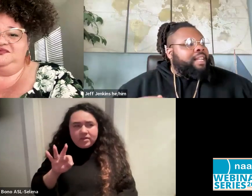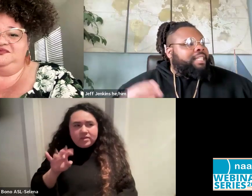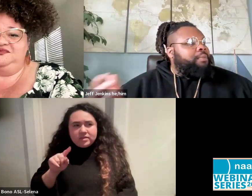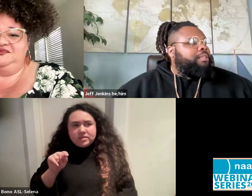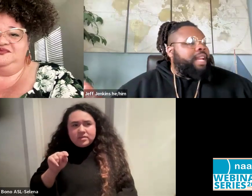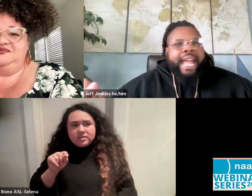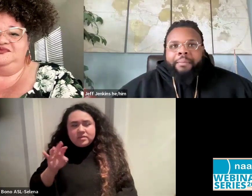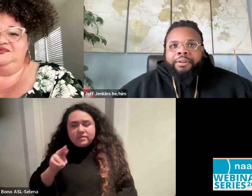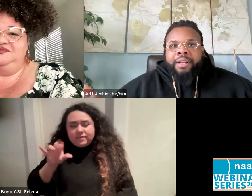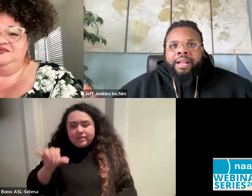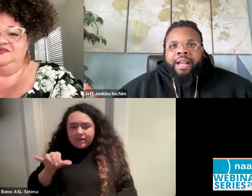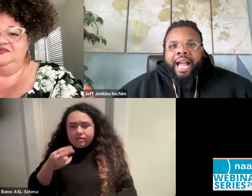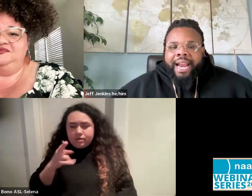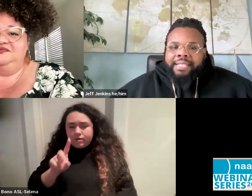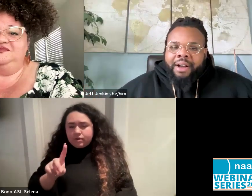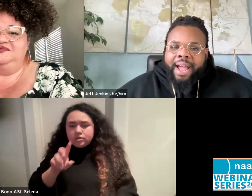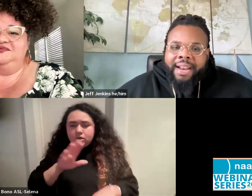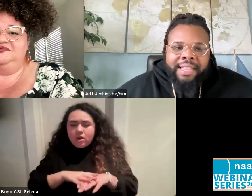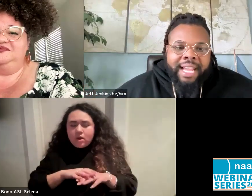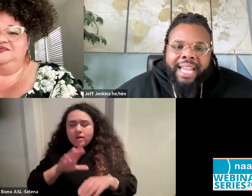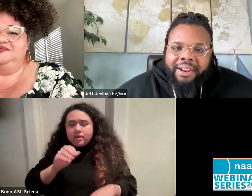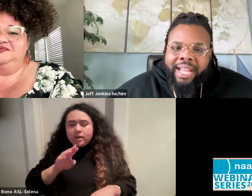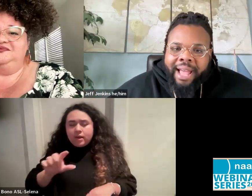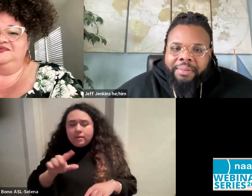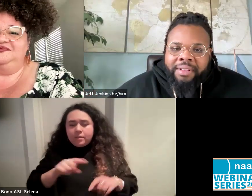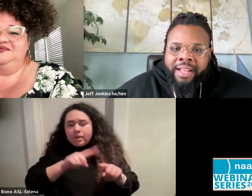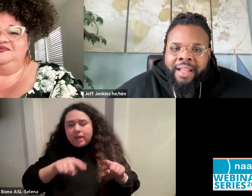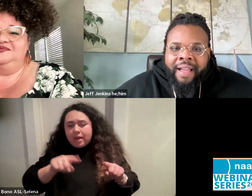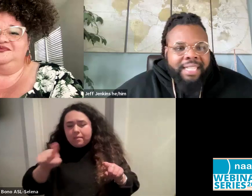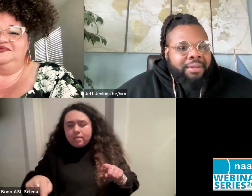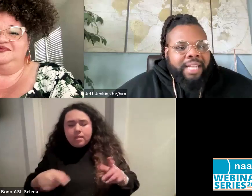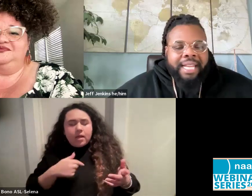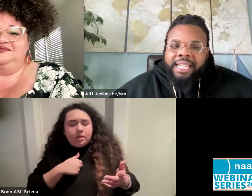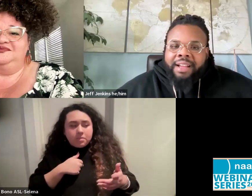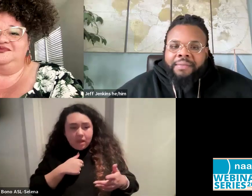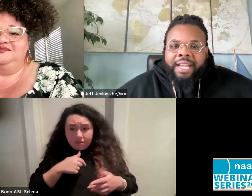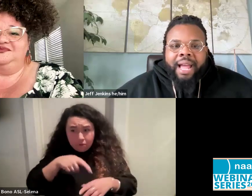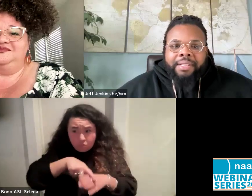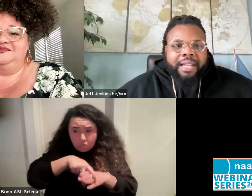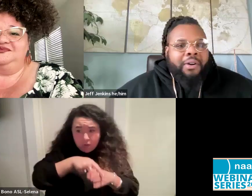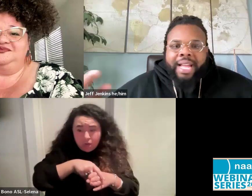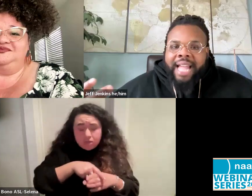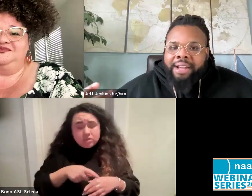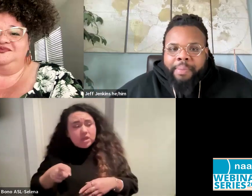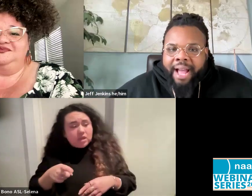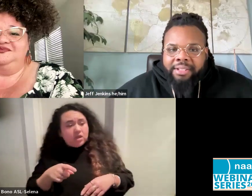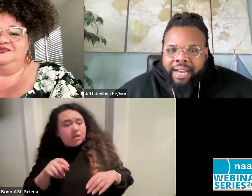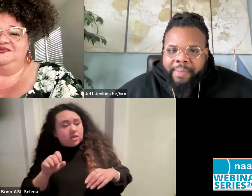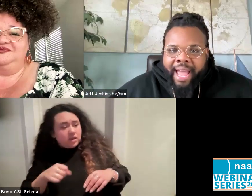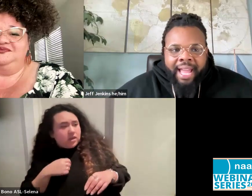she was on a camel and I was like, I never think I can get on a camel. And she was like, Joe the camel keyhole, like a thousand cows on its back.